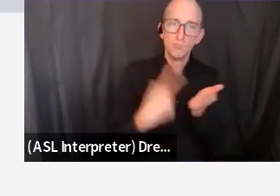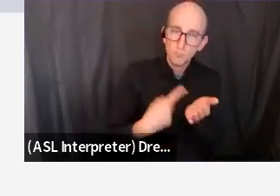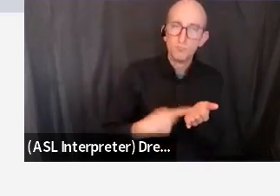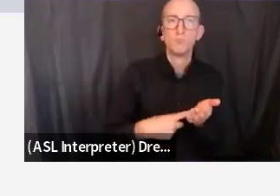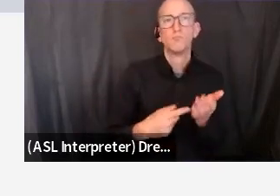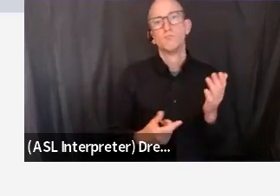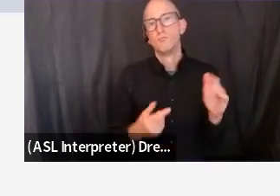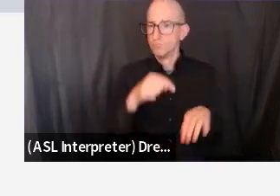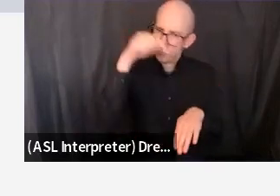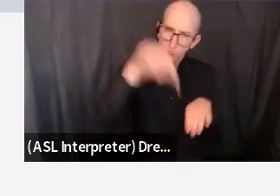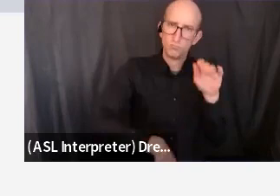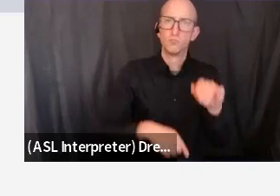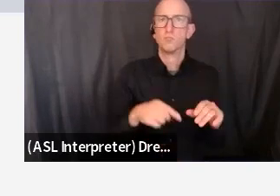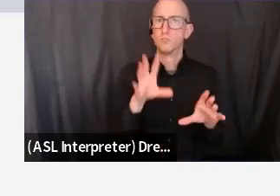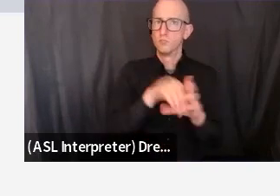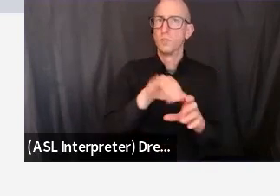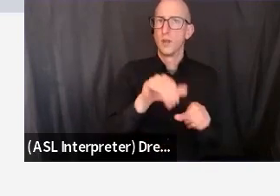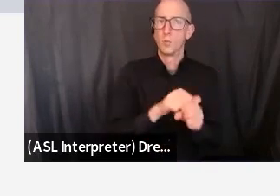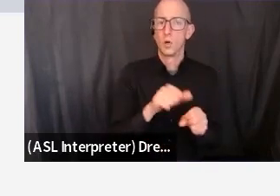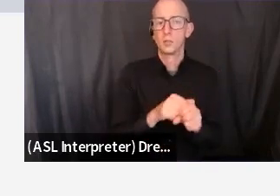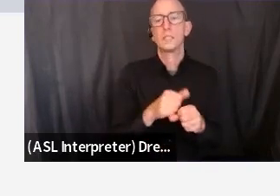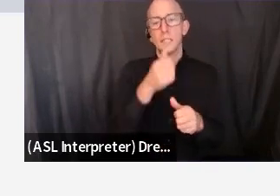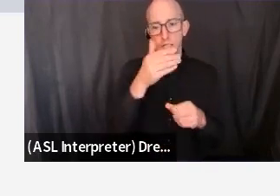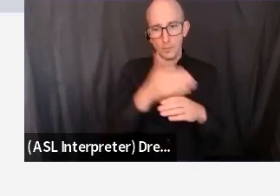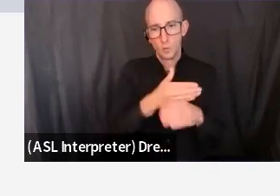zero-emission technology management expense.